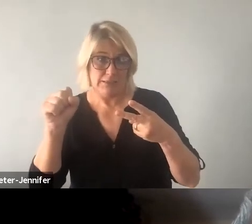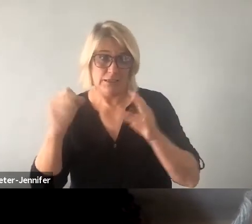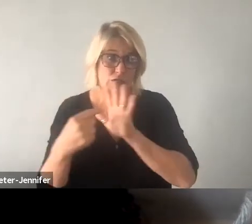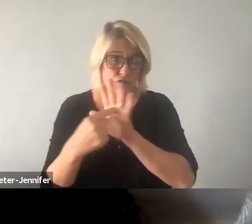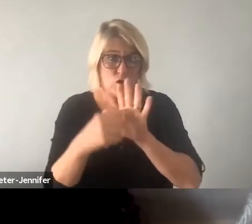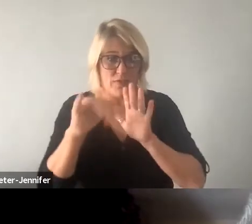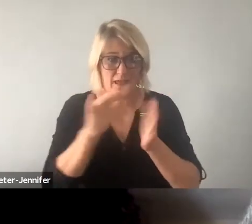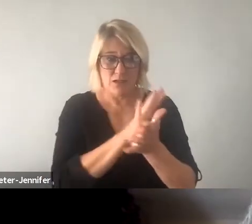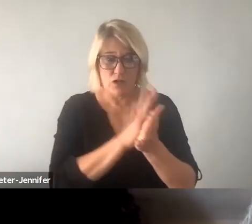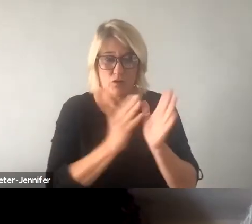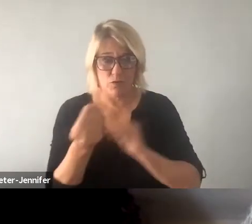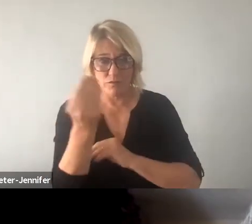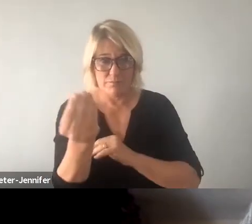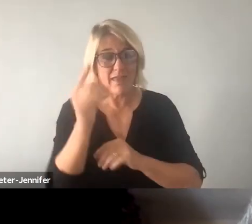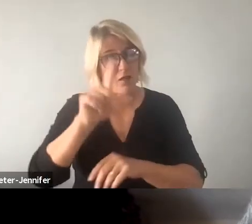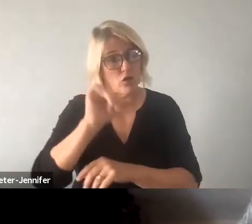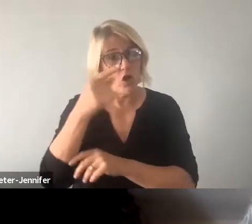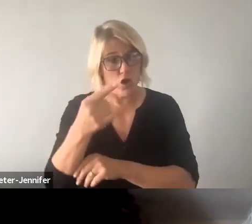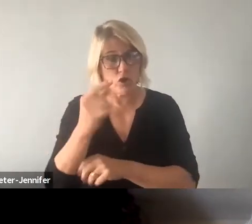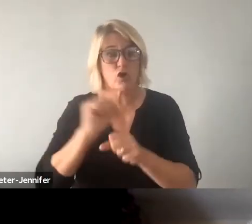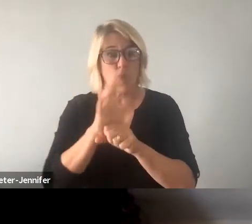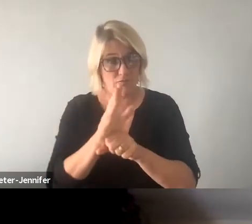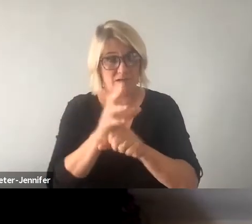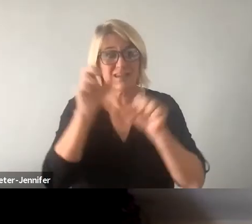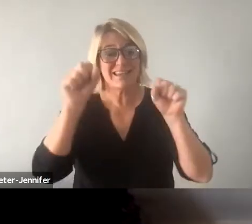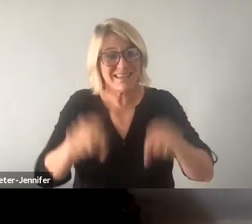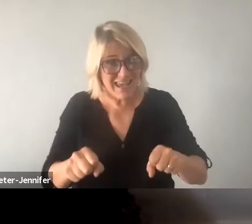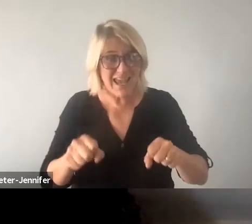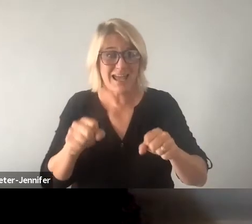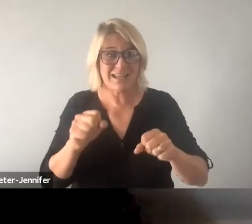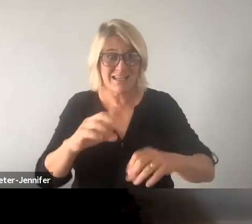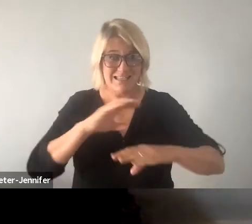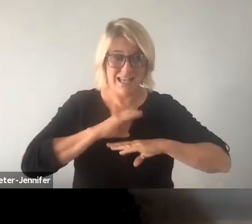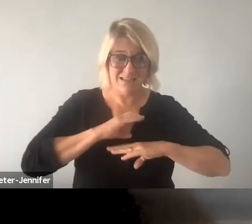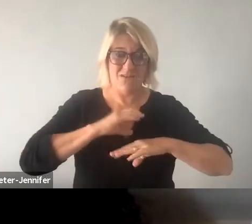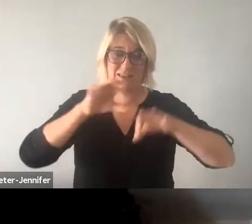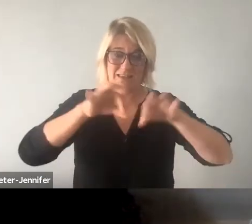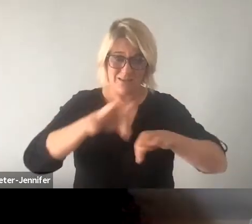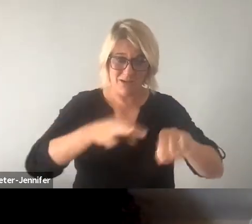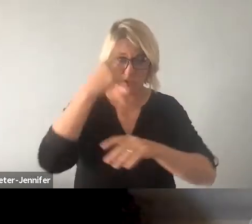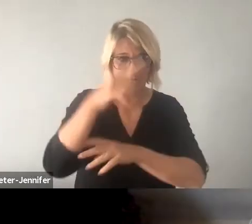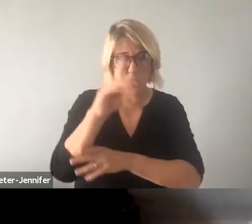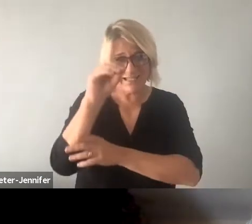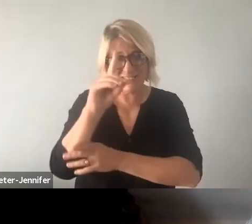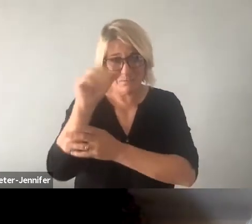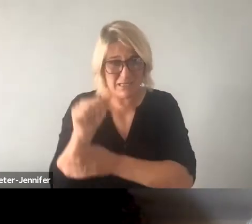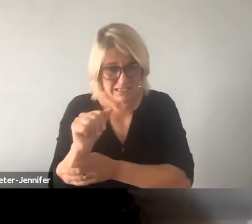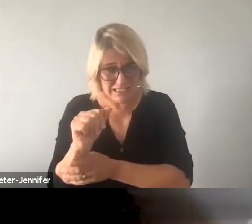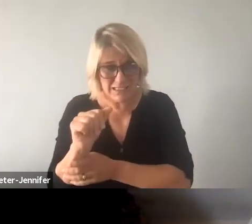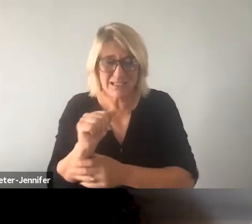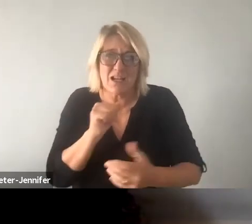opportunity commission, hosted a notice on their website that they agree with what was put forth in that document that Long COVID certainly can meet the